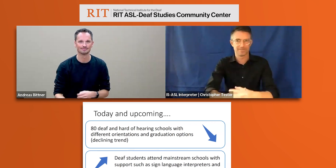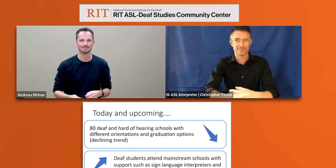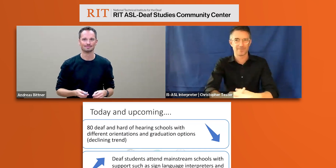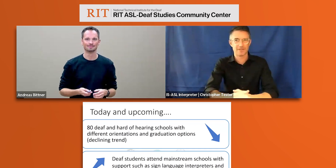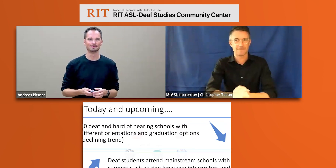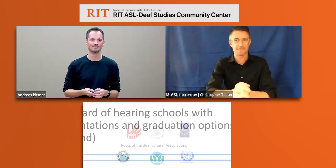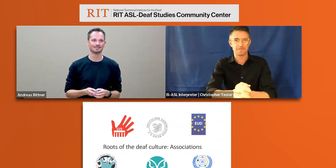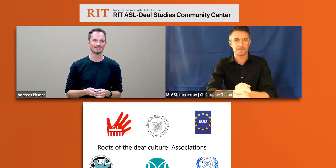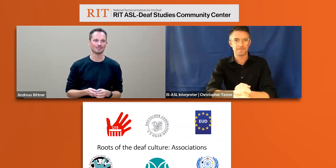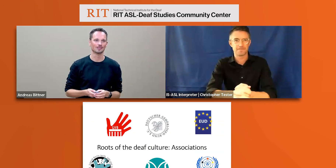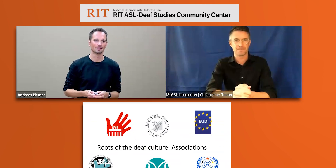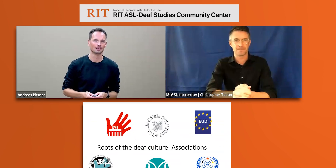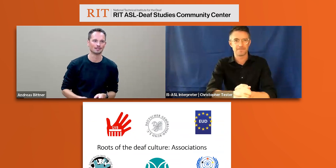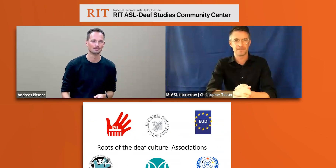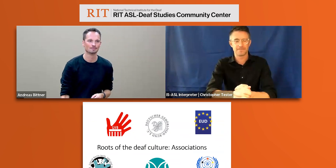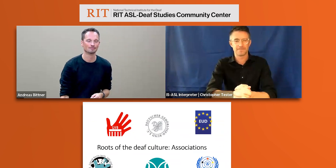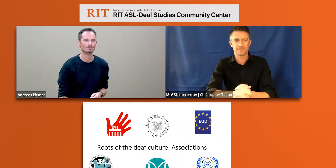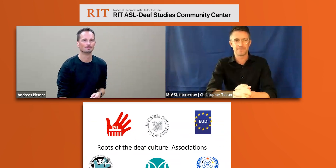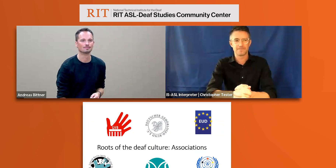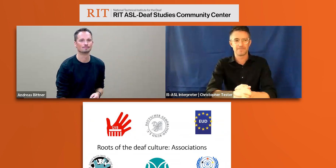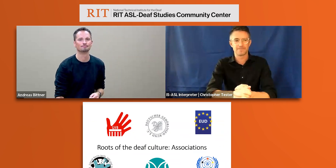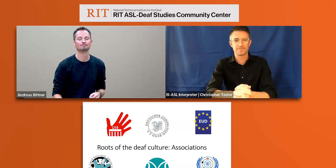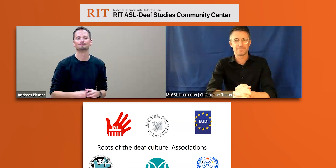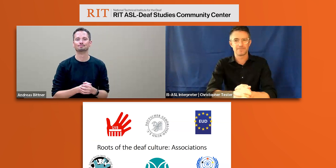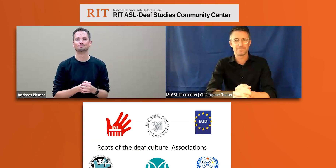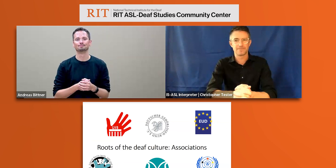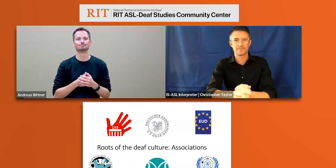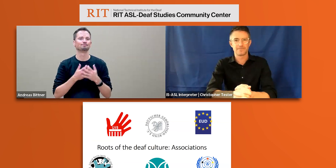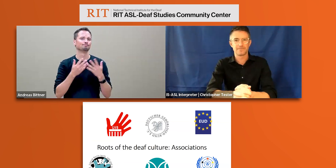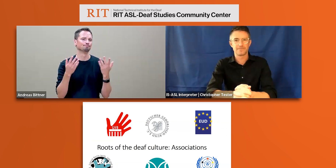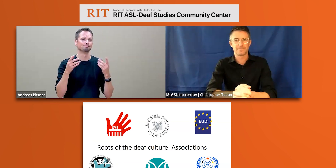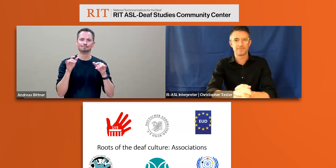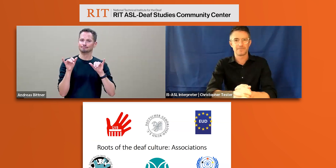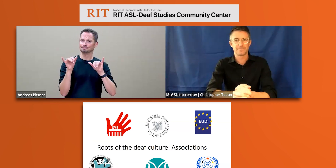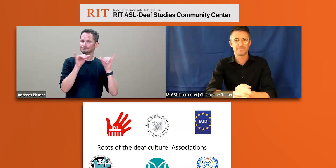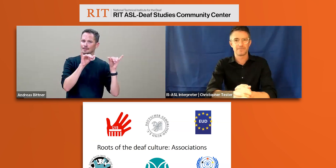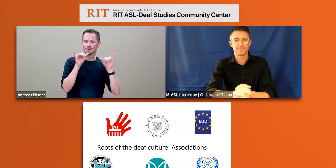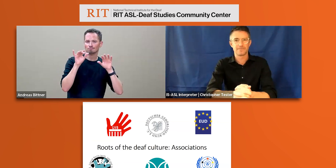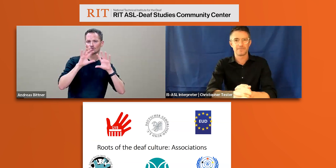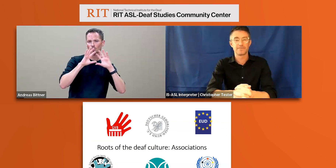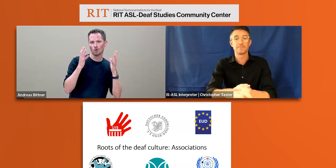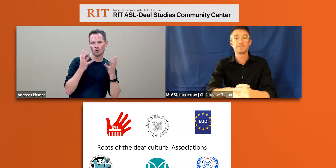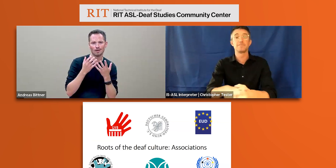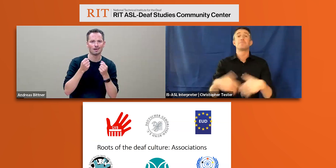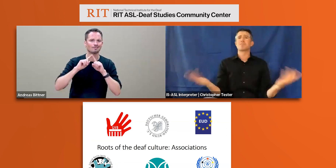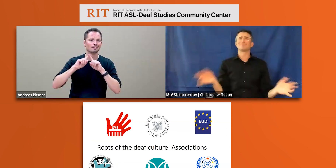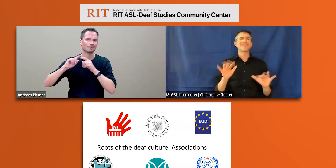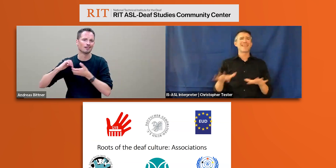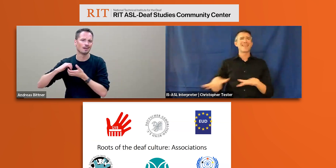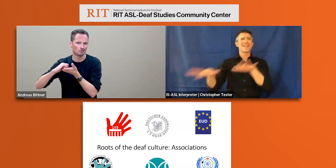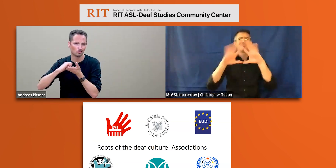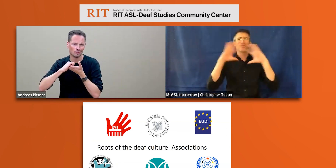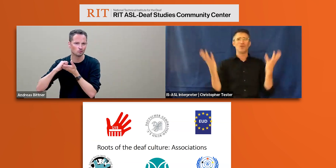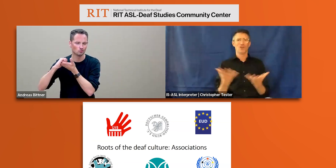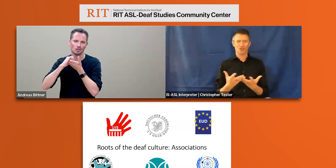All right, next, we'll go on to Deaf associations in Germany.